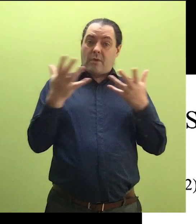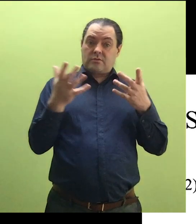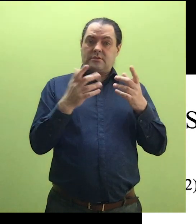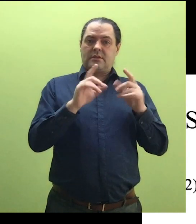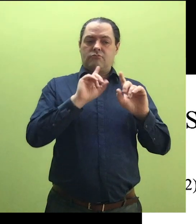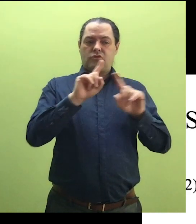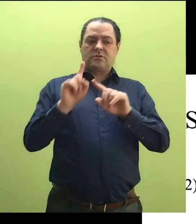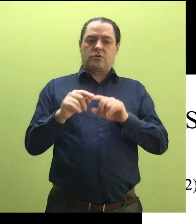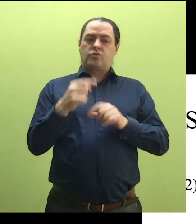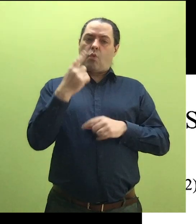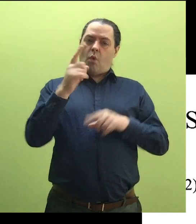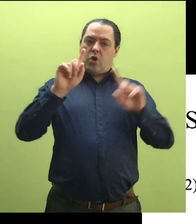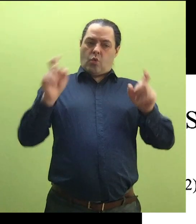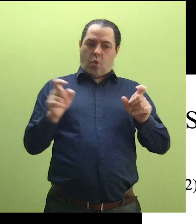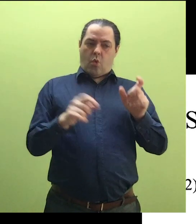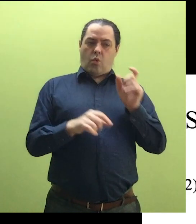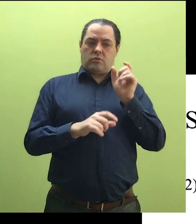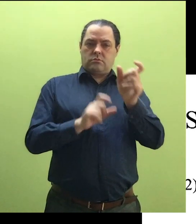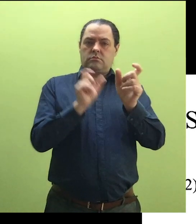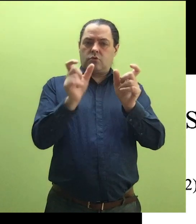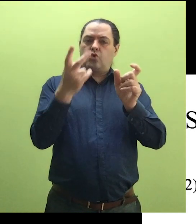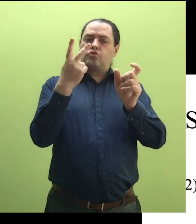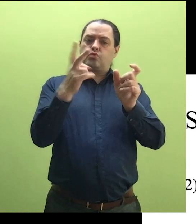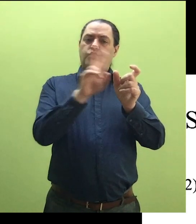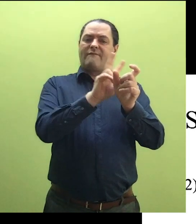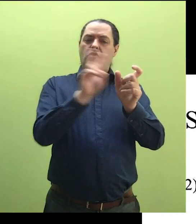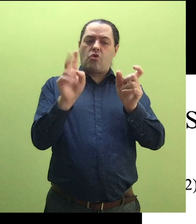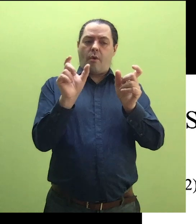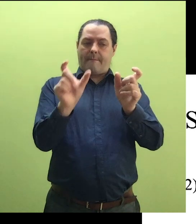mono-causal structure where two verbal elements coexist to mark